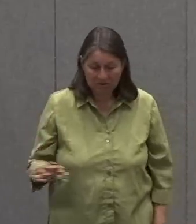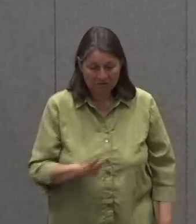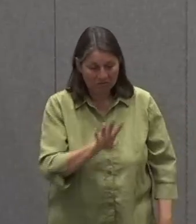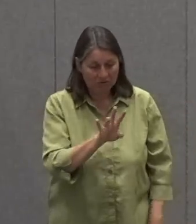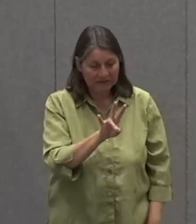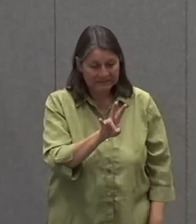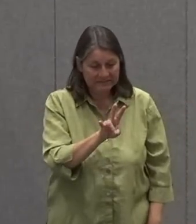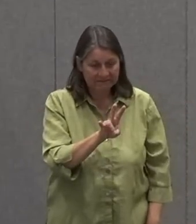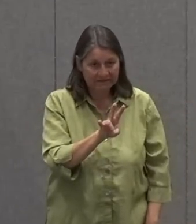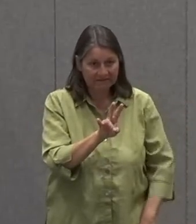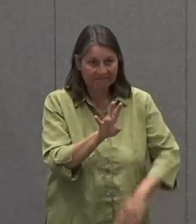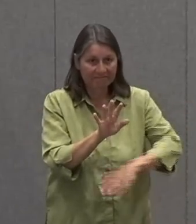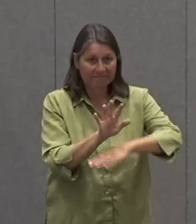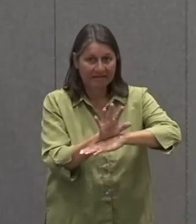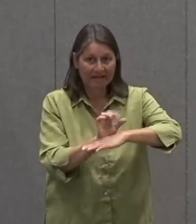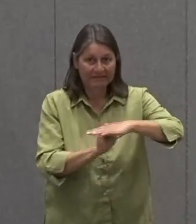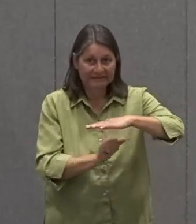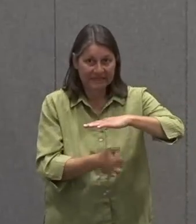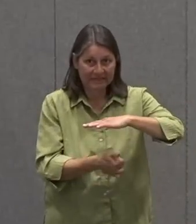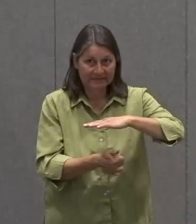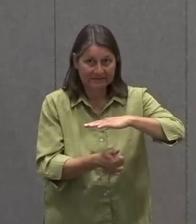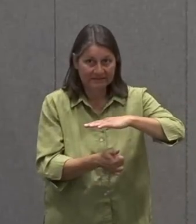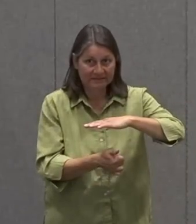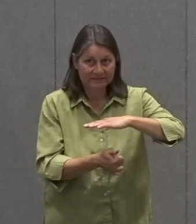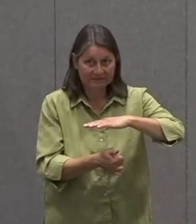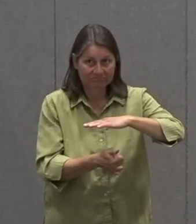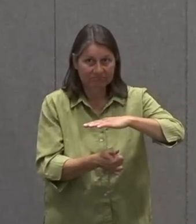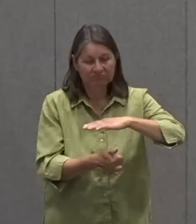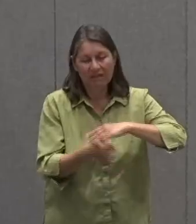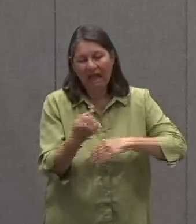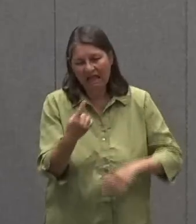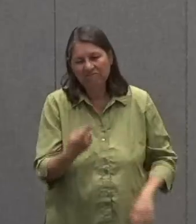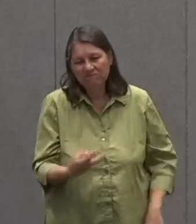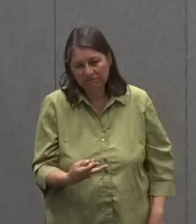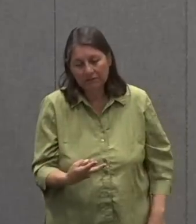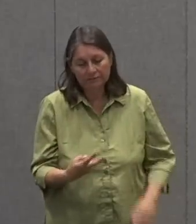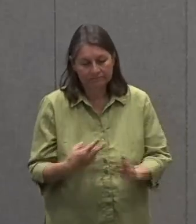which would be halfway between 47 and 48.